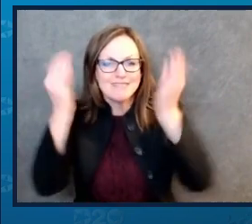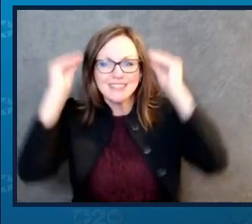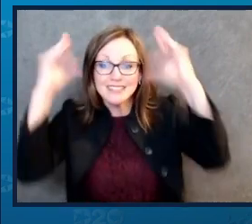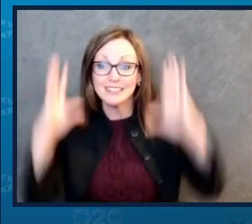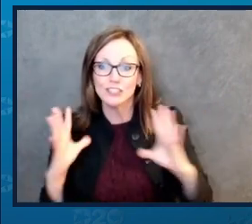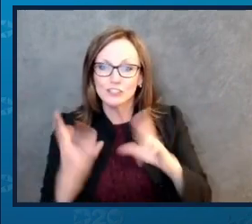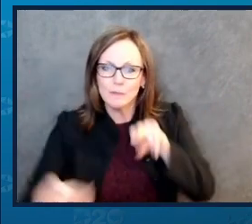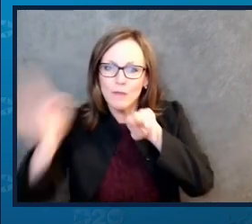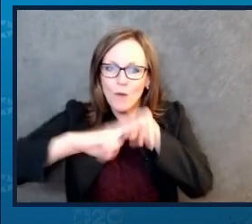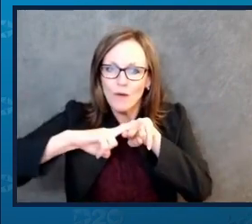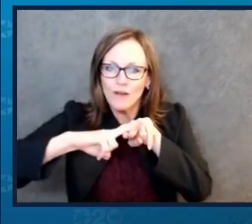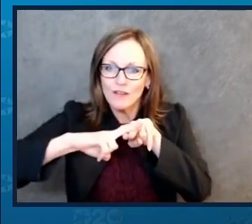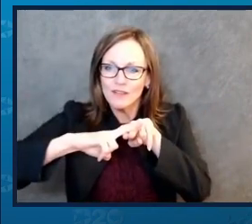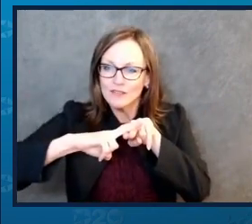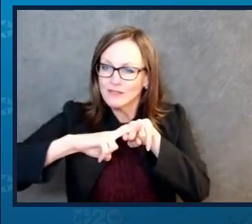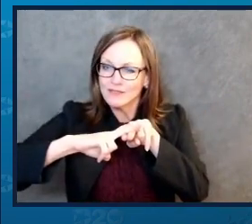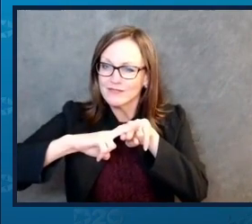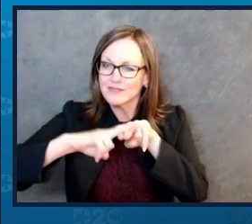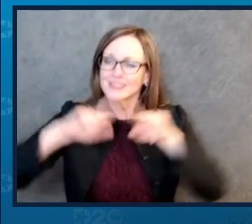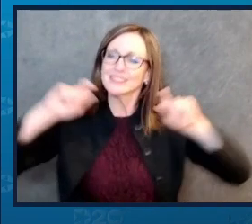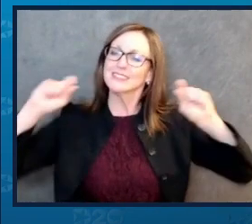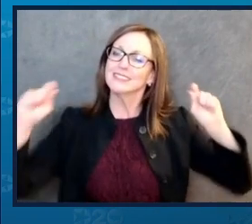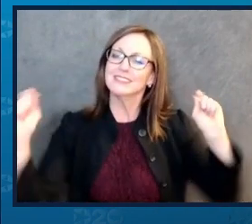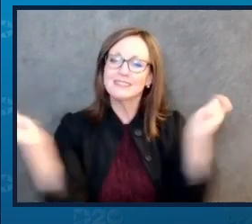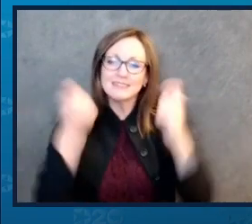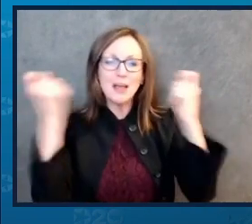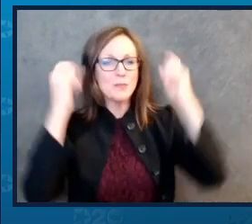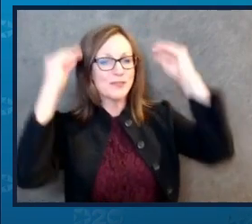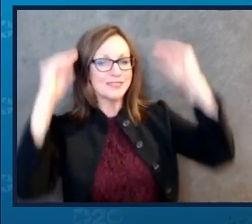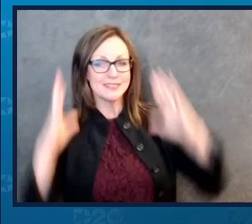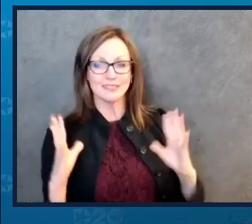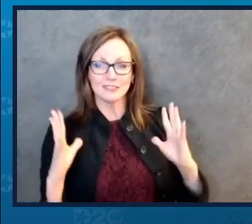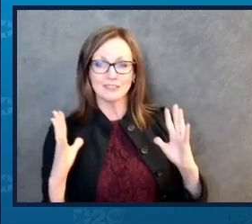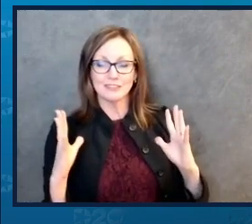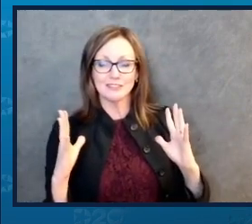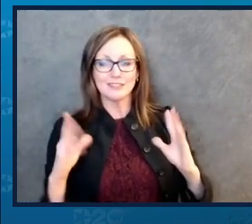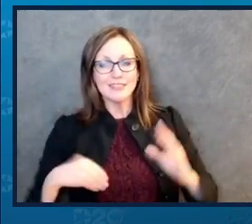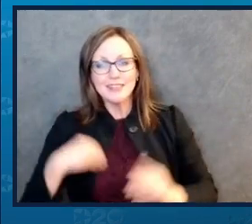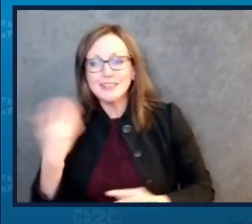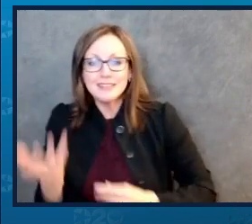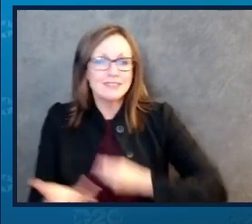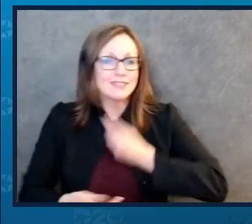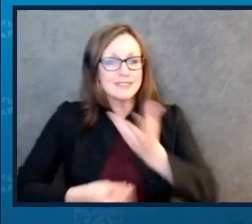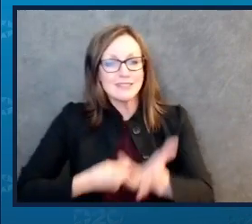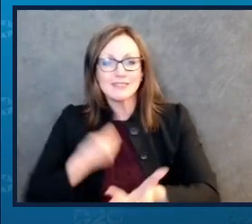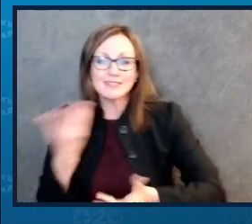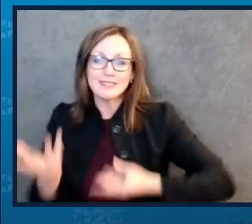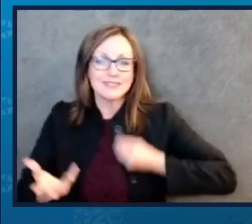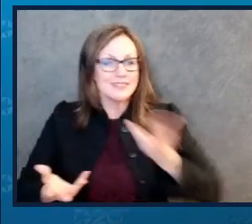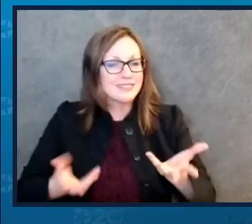WE ARE GOING TO RAISE UP THE PROFILE OF TEACHERS AND CELEBRATE WHO THEY ARE AND GIVE THEM BETTER PAY.